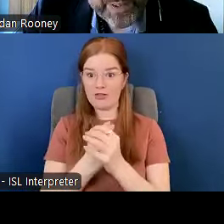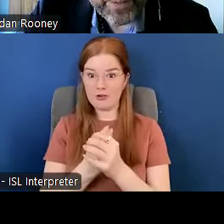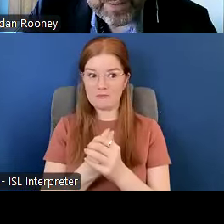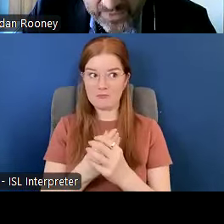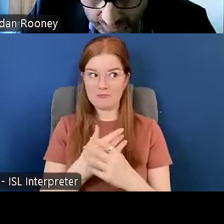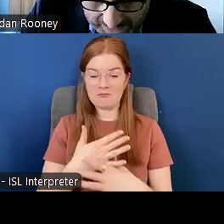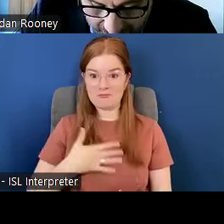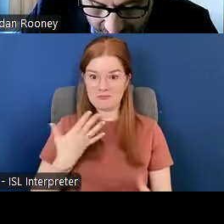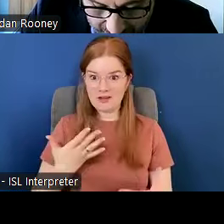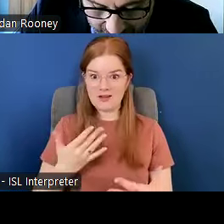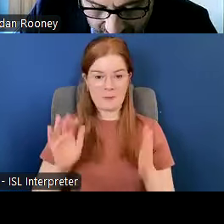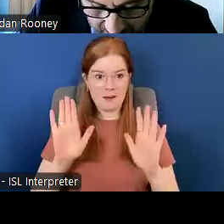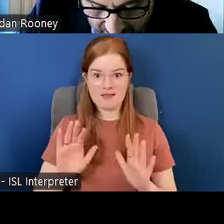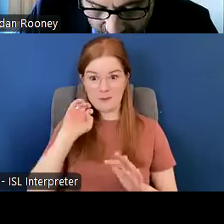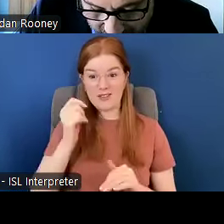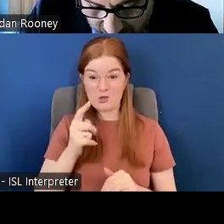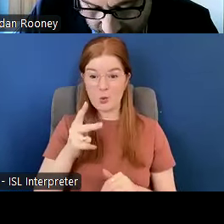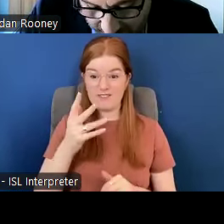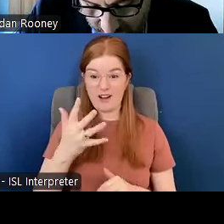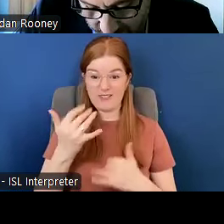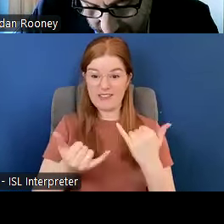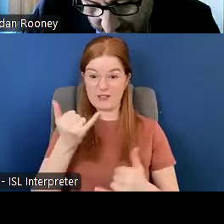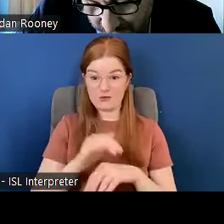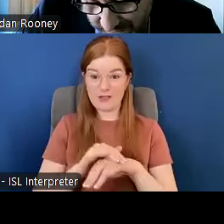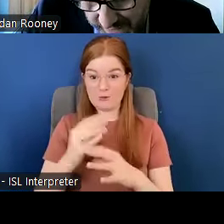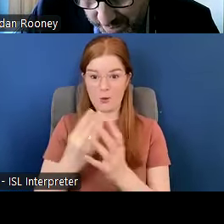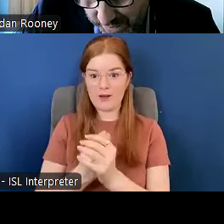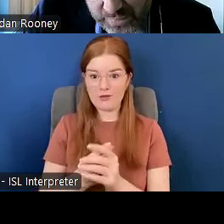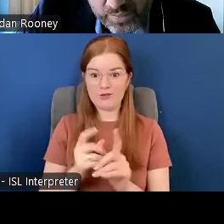given the 25 year long friendship that they enjoyed and the fact that both were